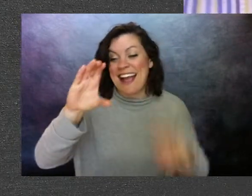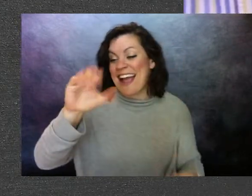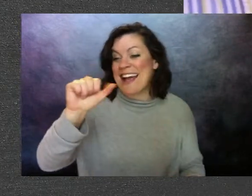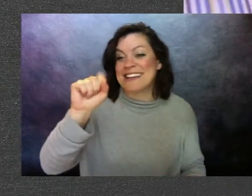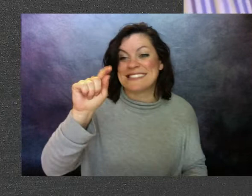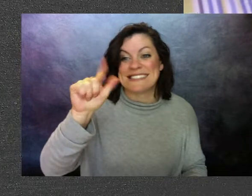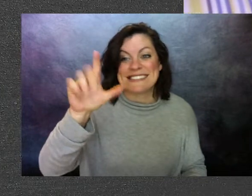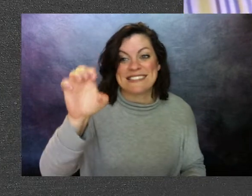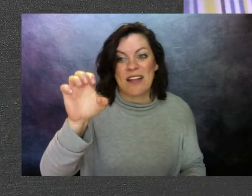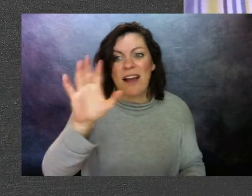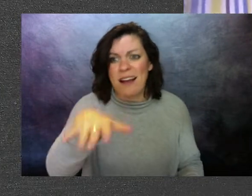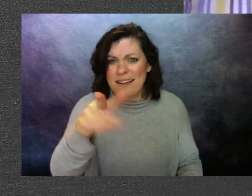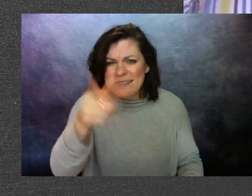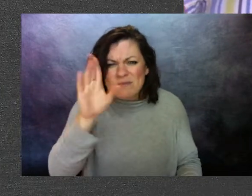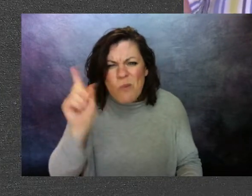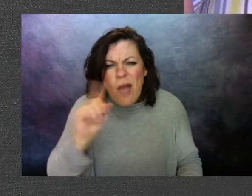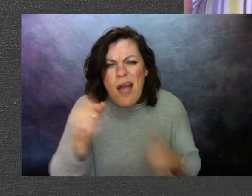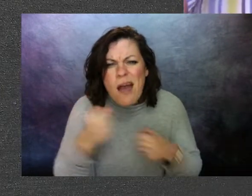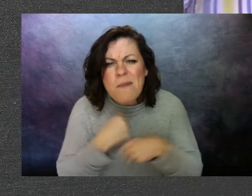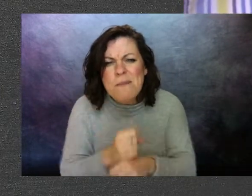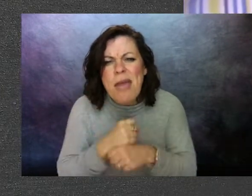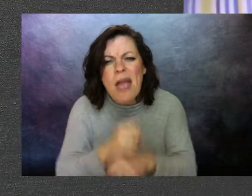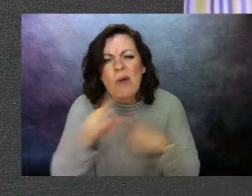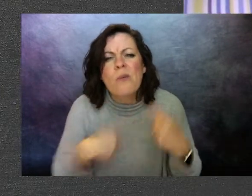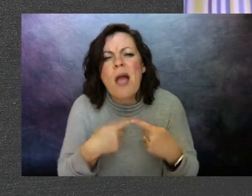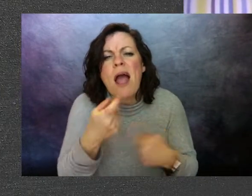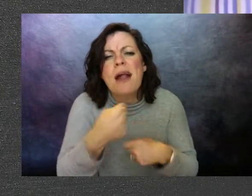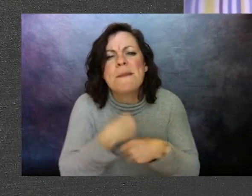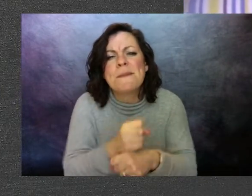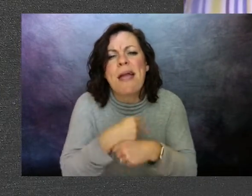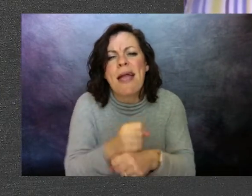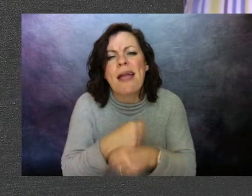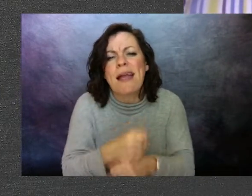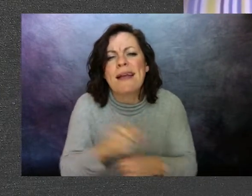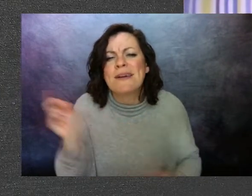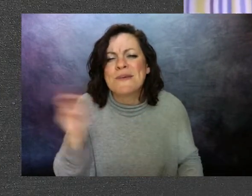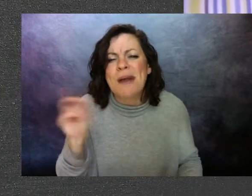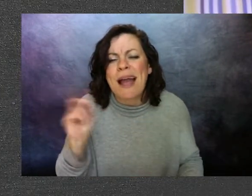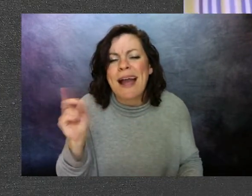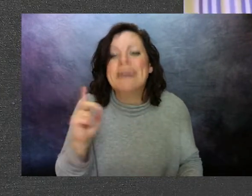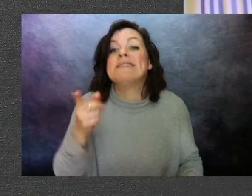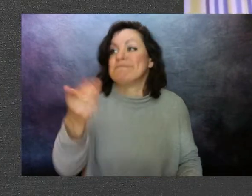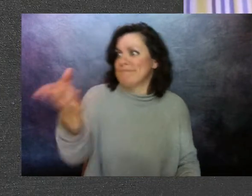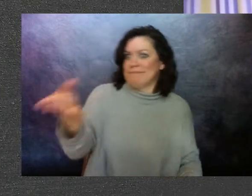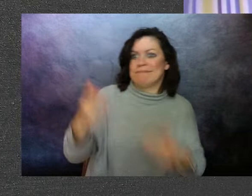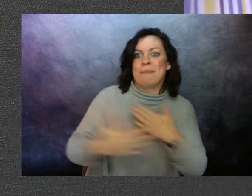Now, where do you go to build a sandcastle? You go to the beach.